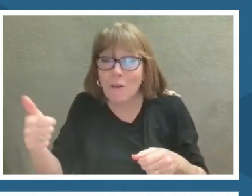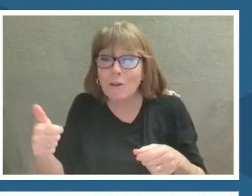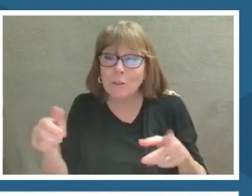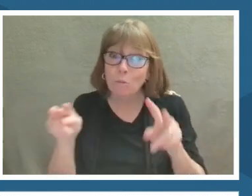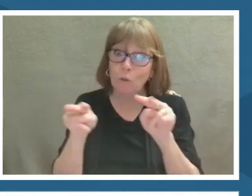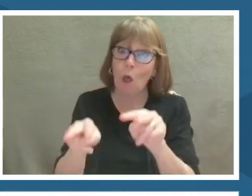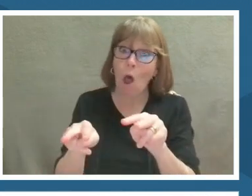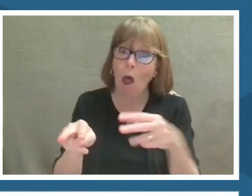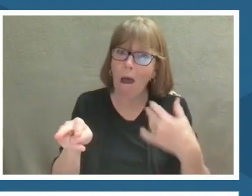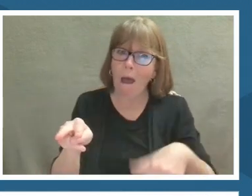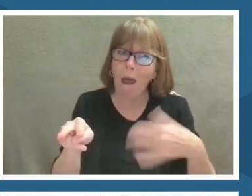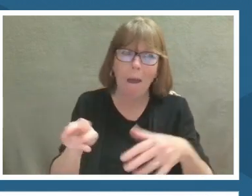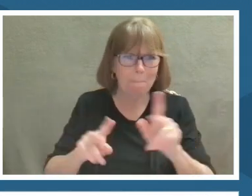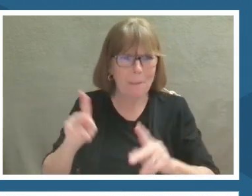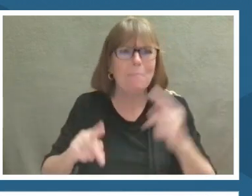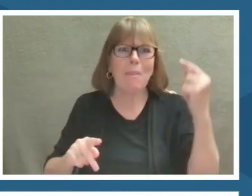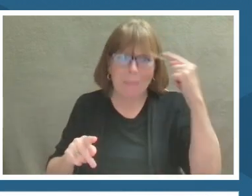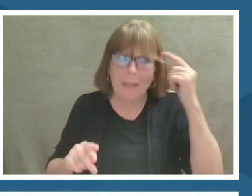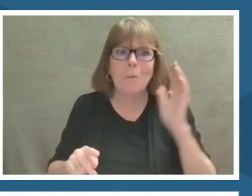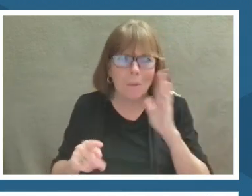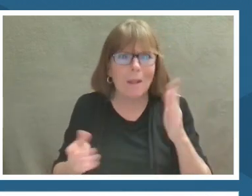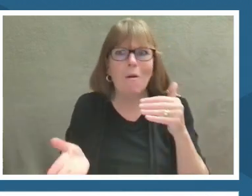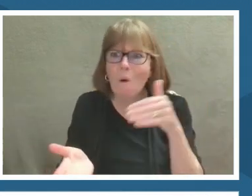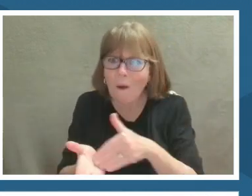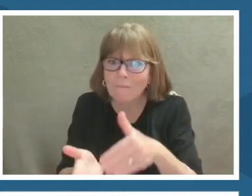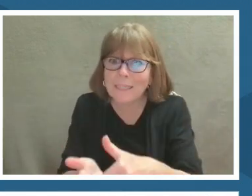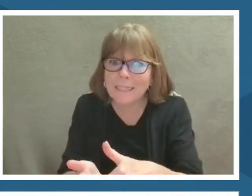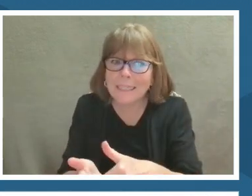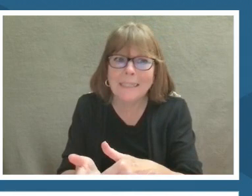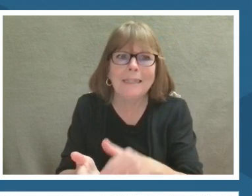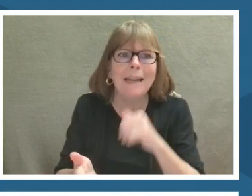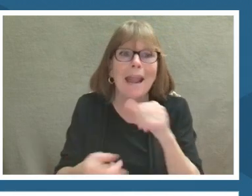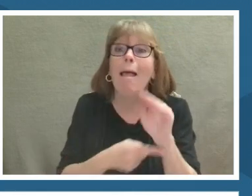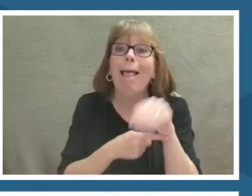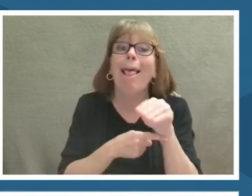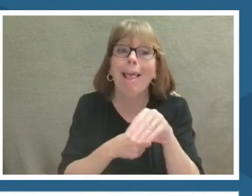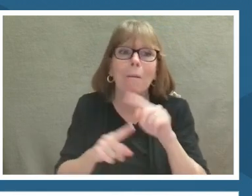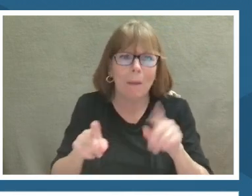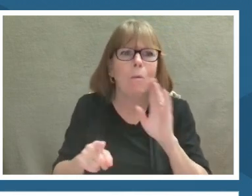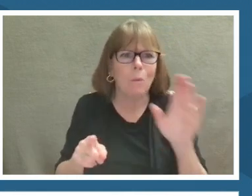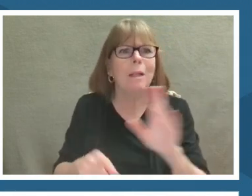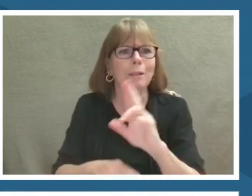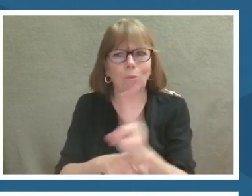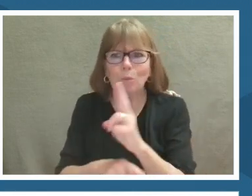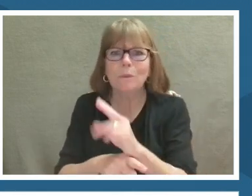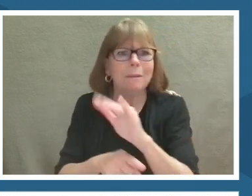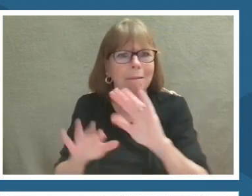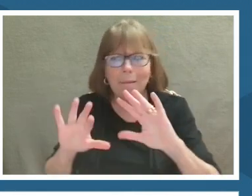that is going to be embraced and hopefully used in the classroom and we